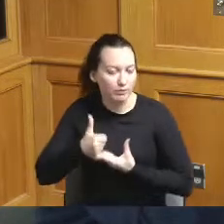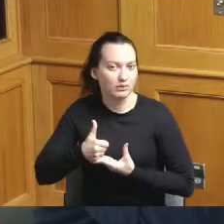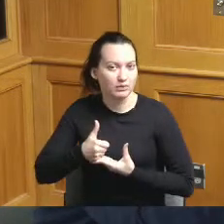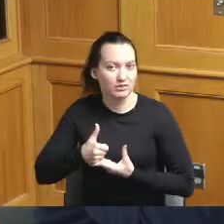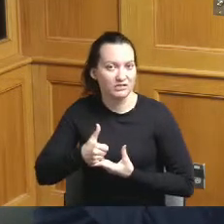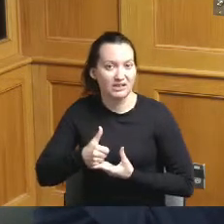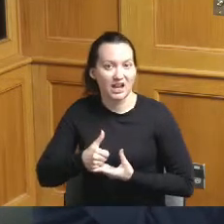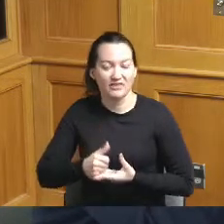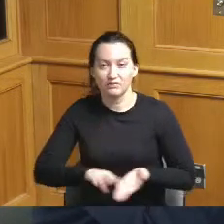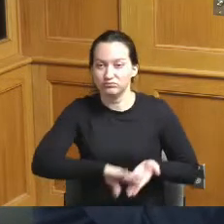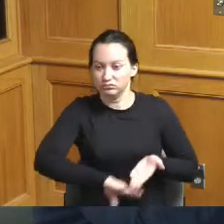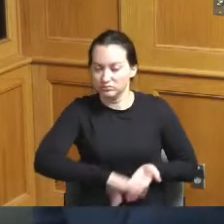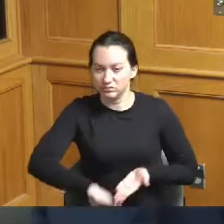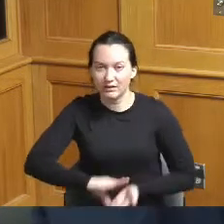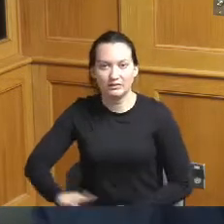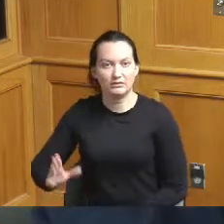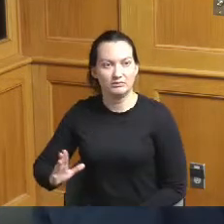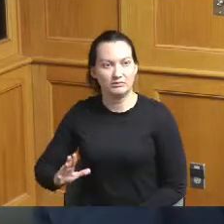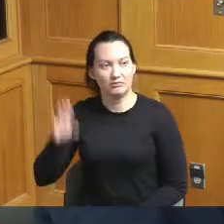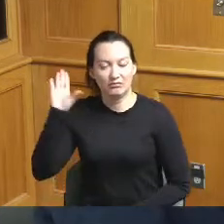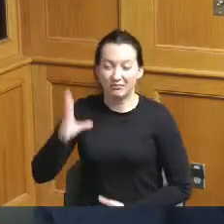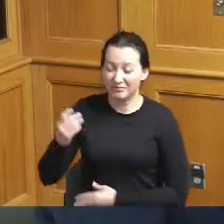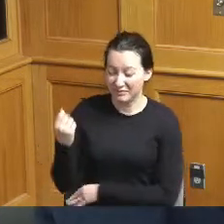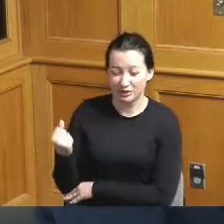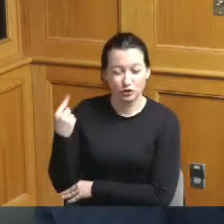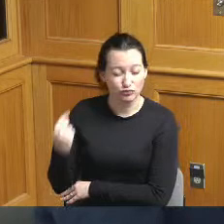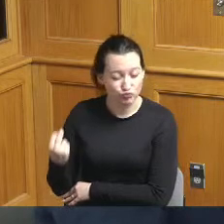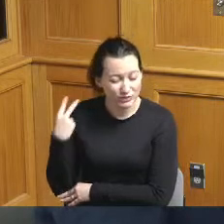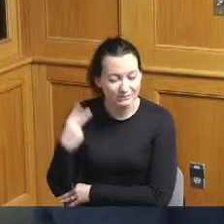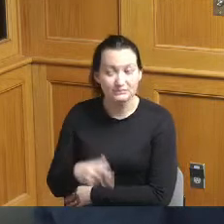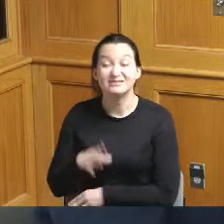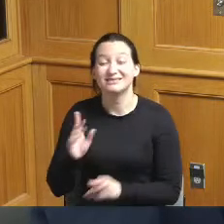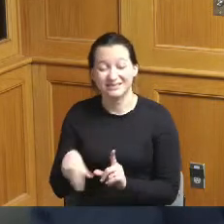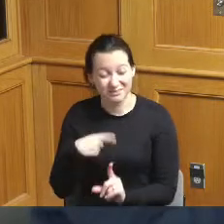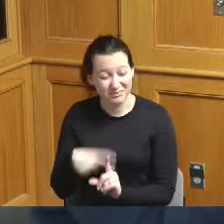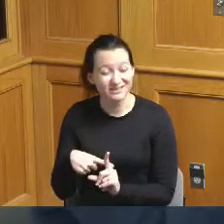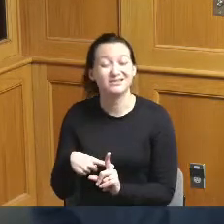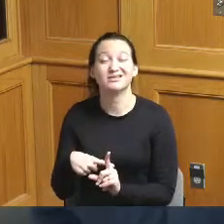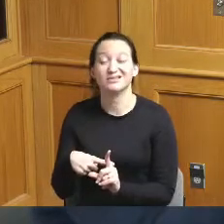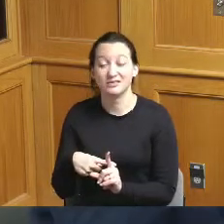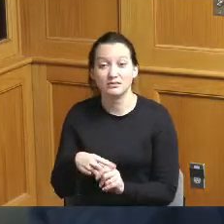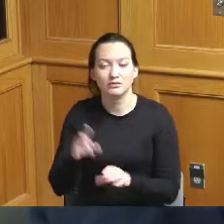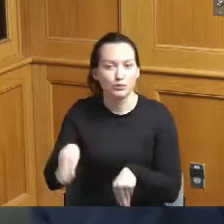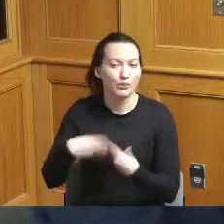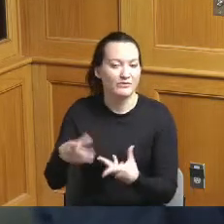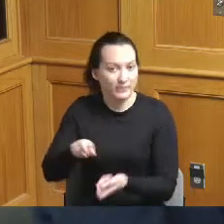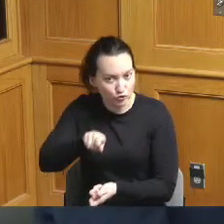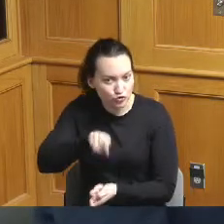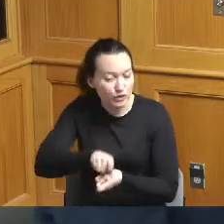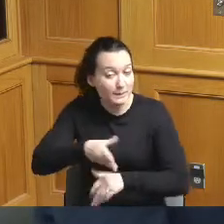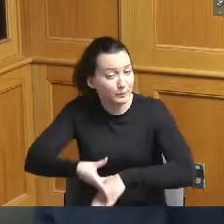alleviate positions in past years additionally we use this to provide certain improvements for the